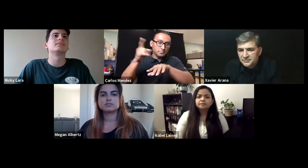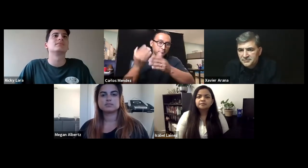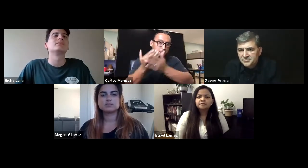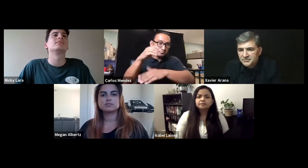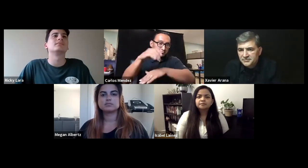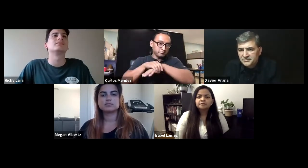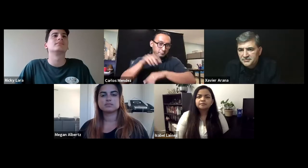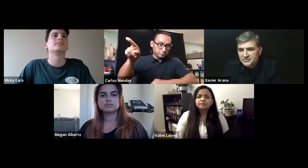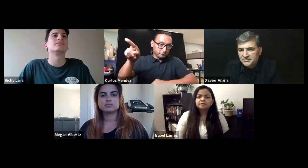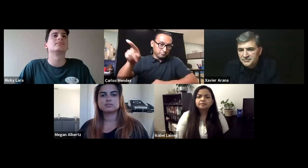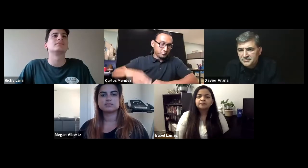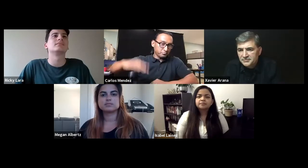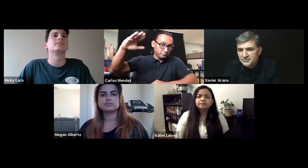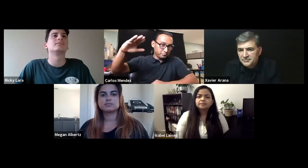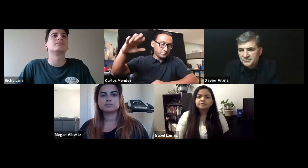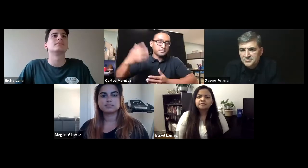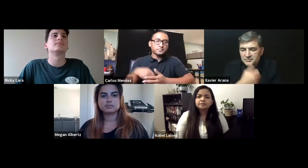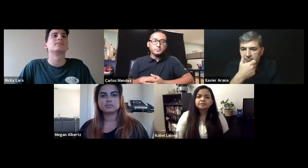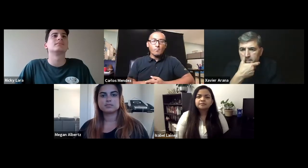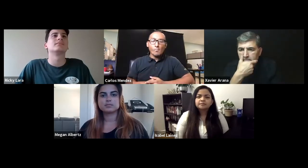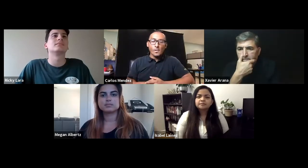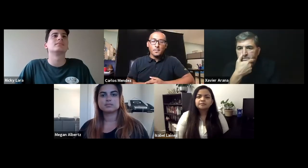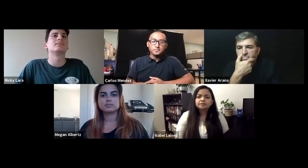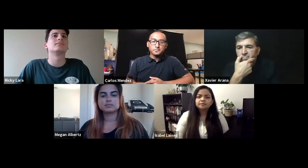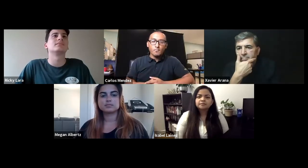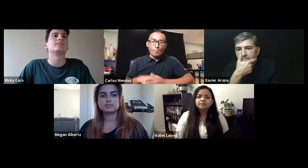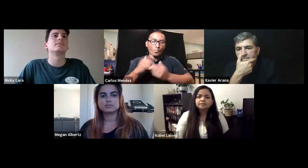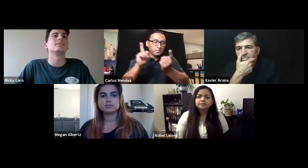And I went to school in Rhode Island.